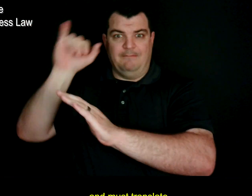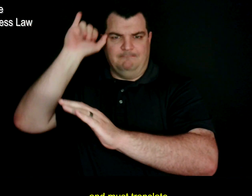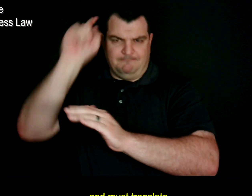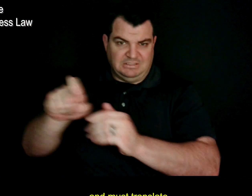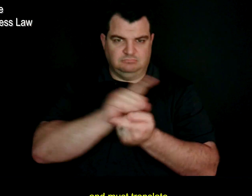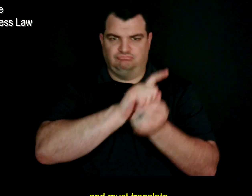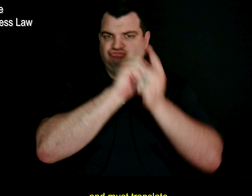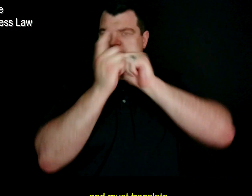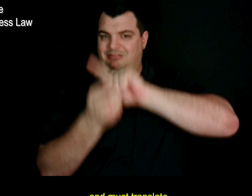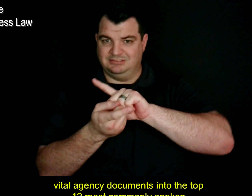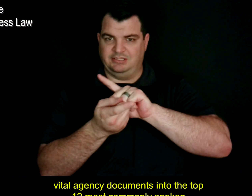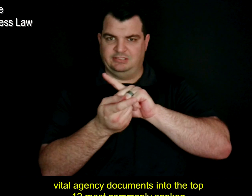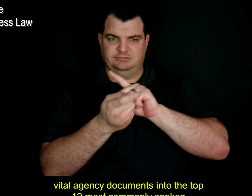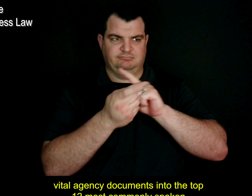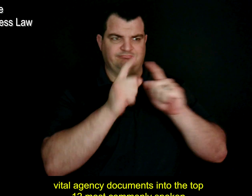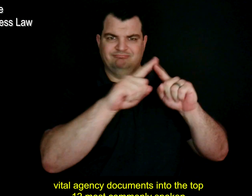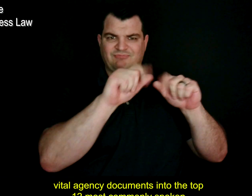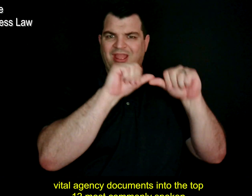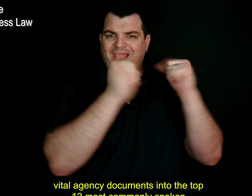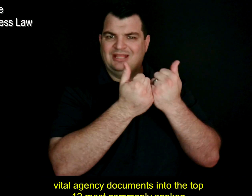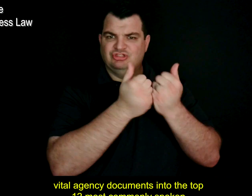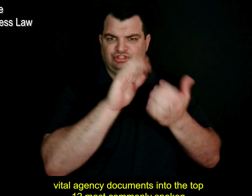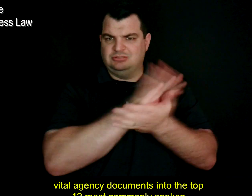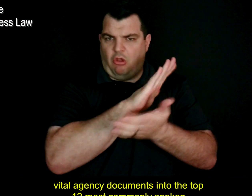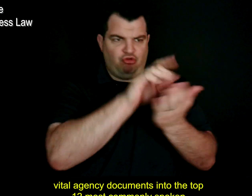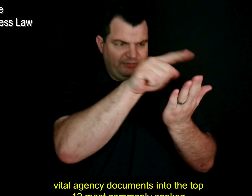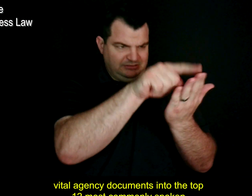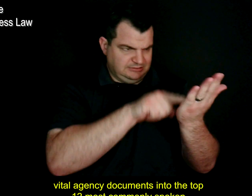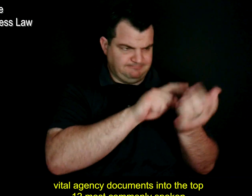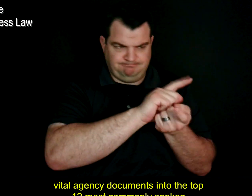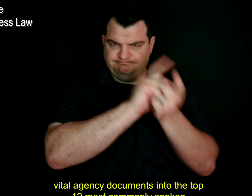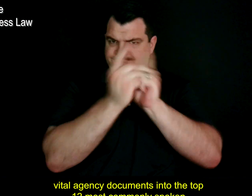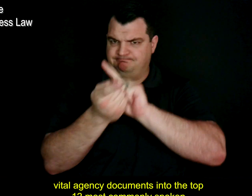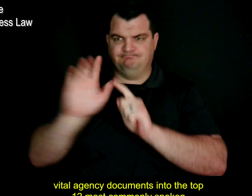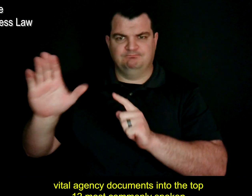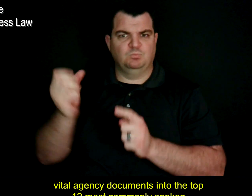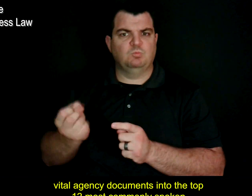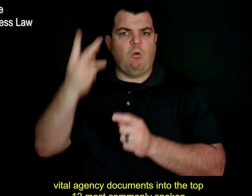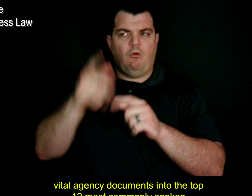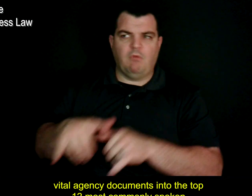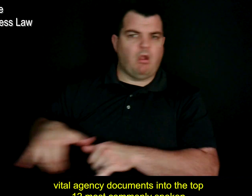and must translate vital agency documents into the top 12 most commonly spoken